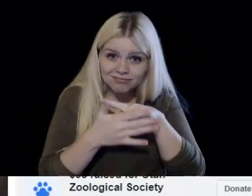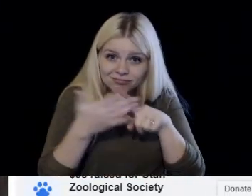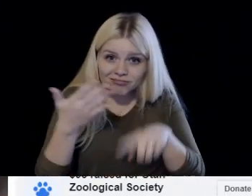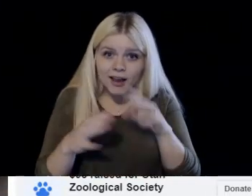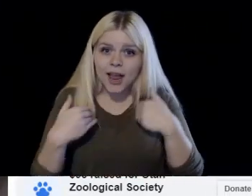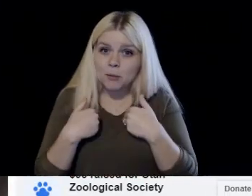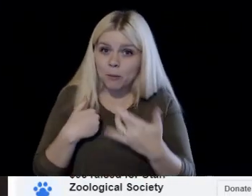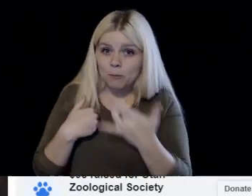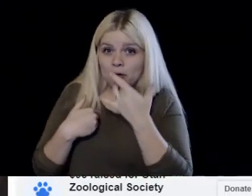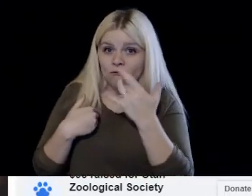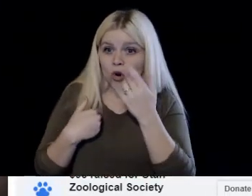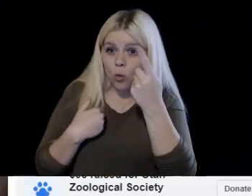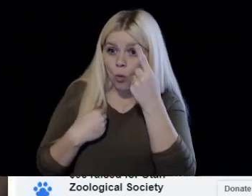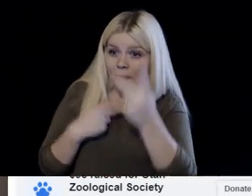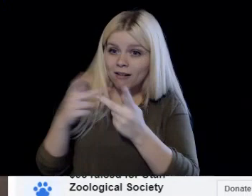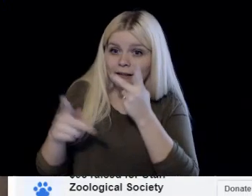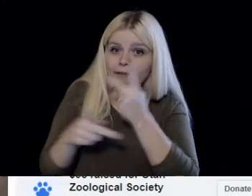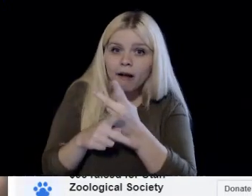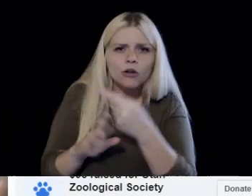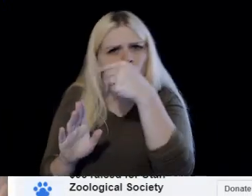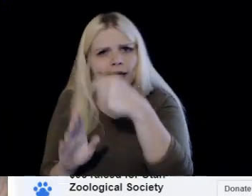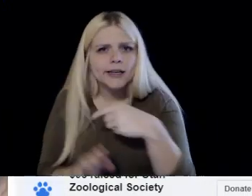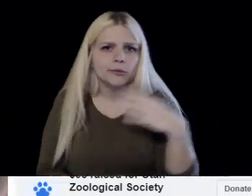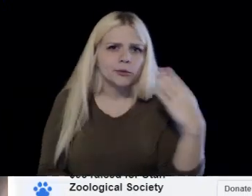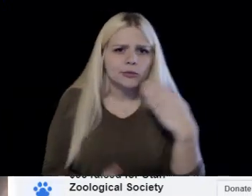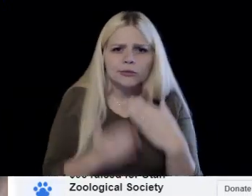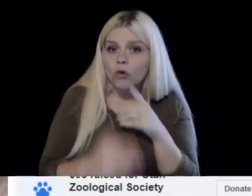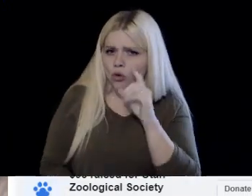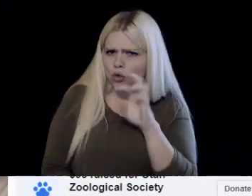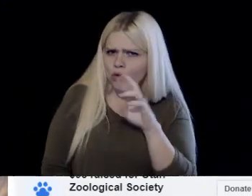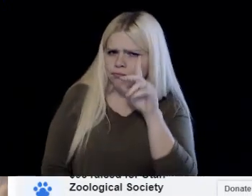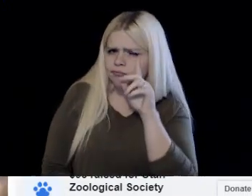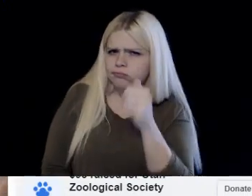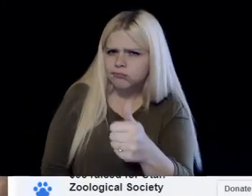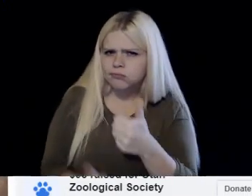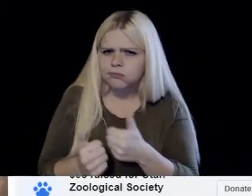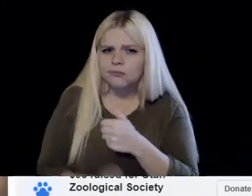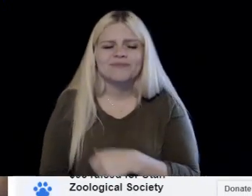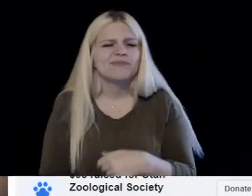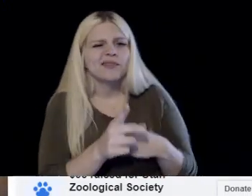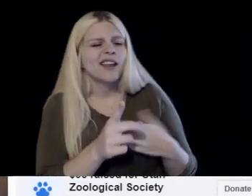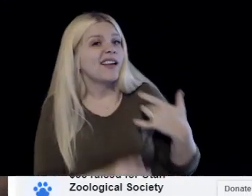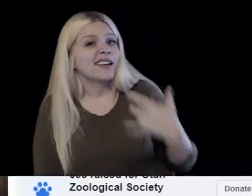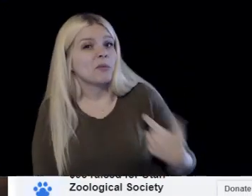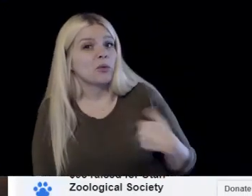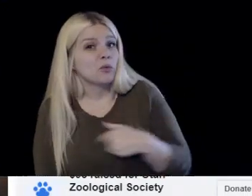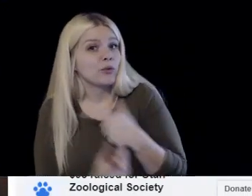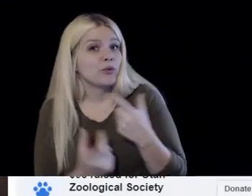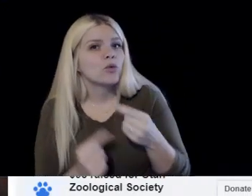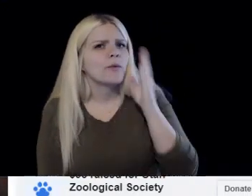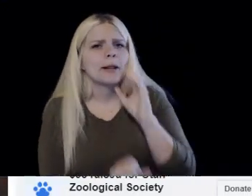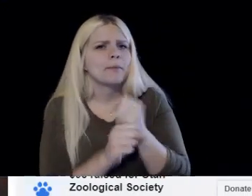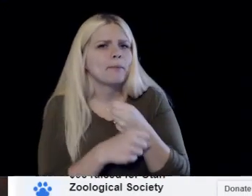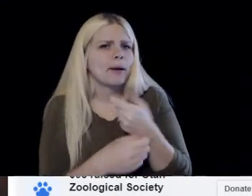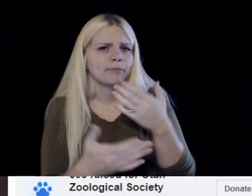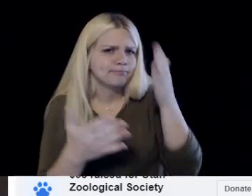than the other? Or just what mood you guys are in? Michelle: So usually when we make these things, we just do what we feel like. Seals and sea lions in the wild are